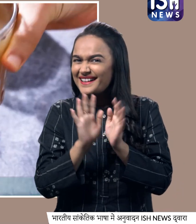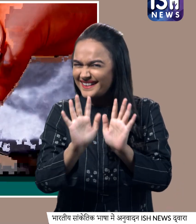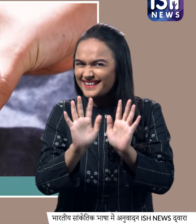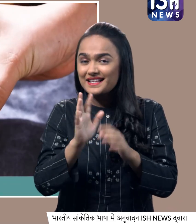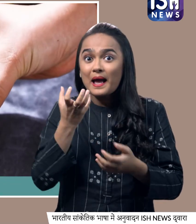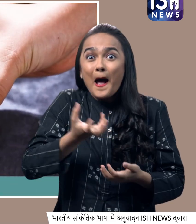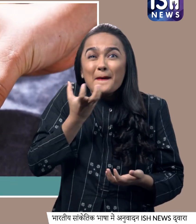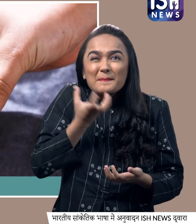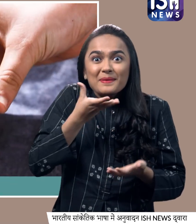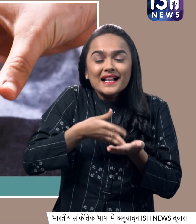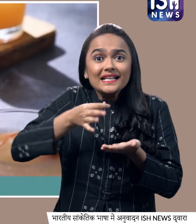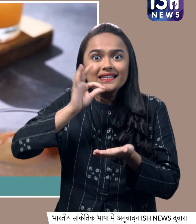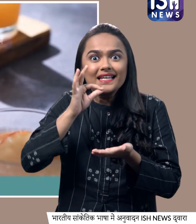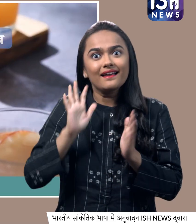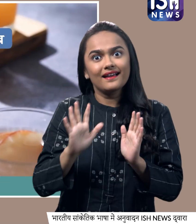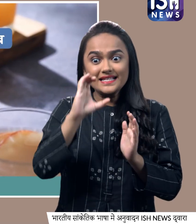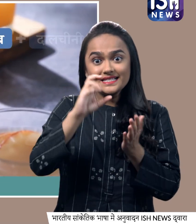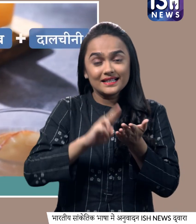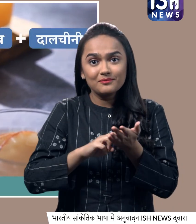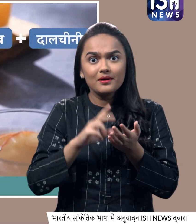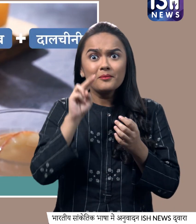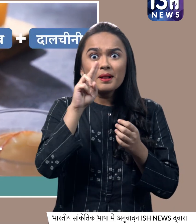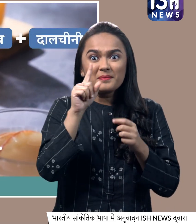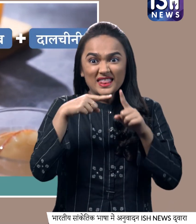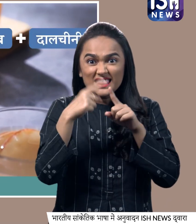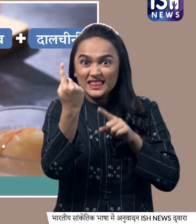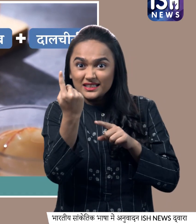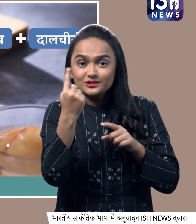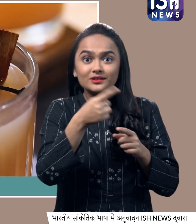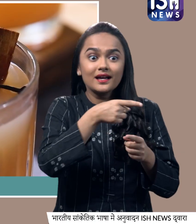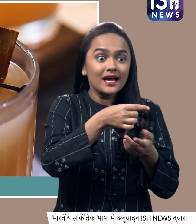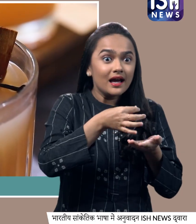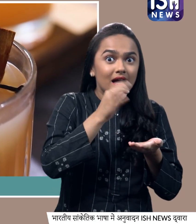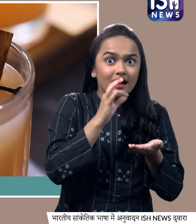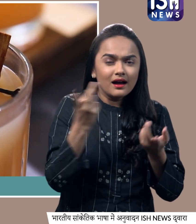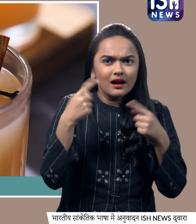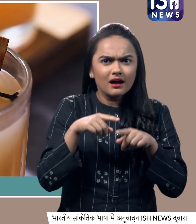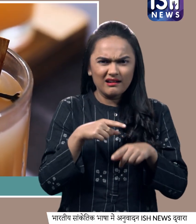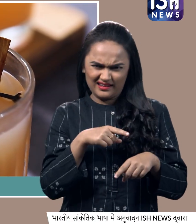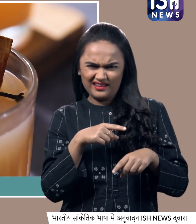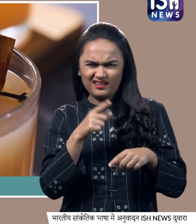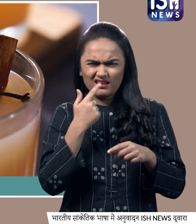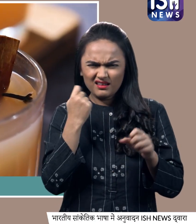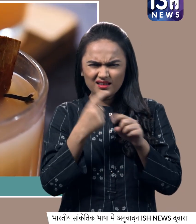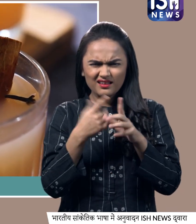Apple-cinnamon tea You may be thinking - what kind of combination is this?